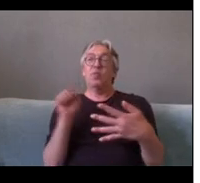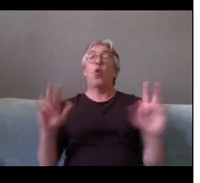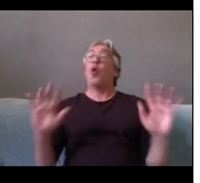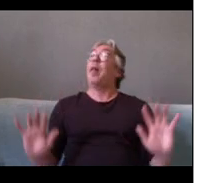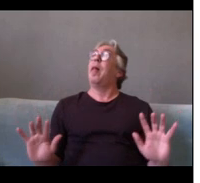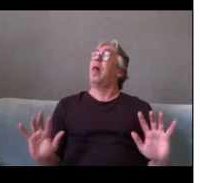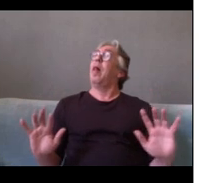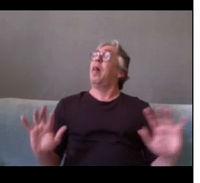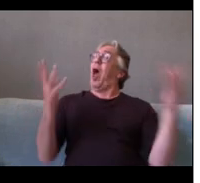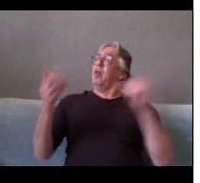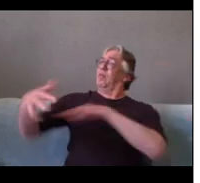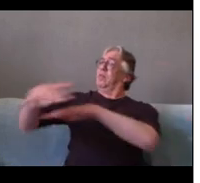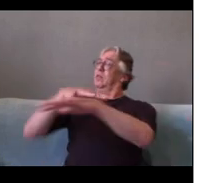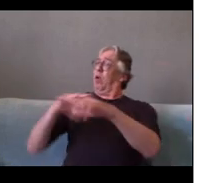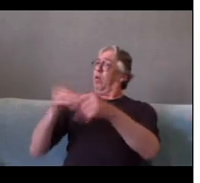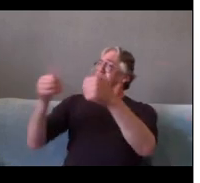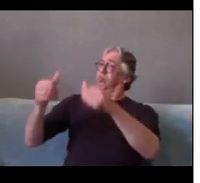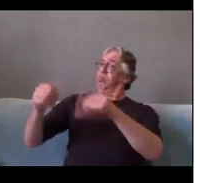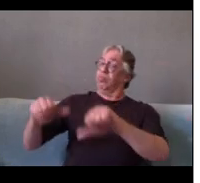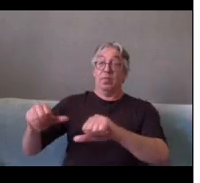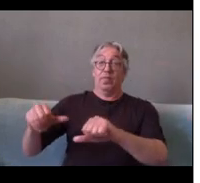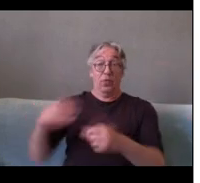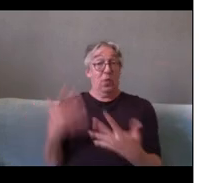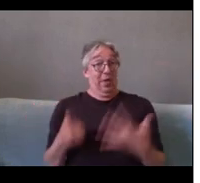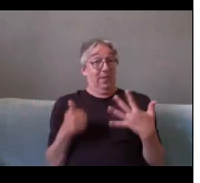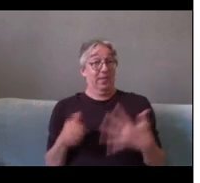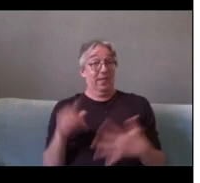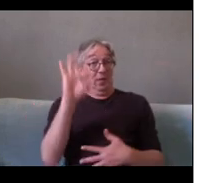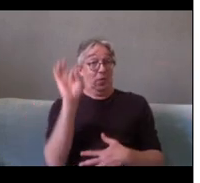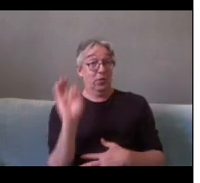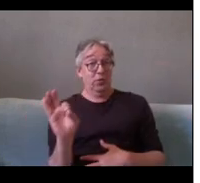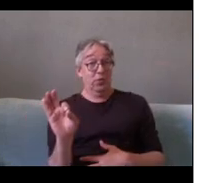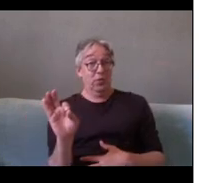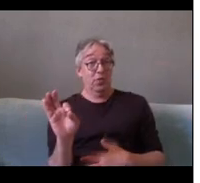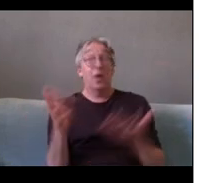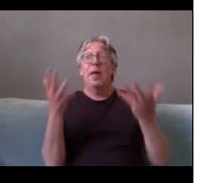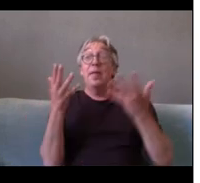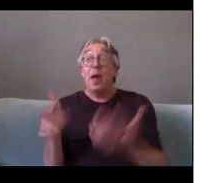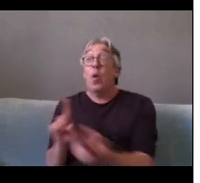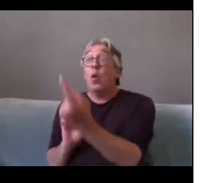Based on this approach the disability prevalence rate was 8.5